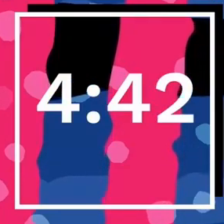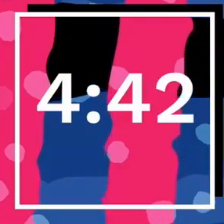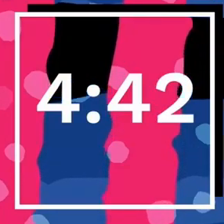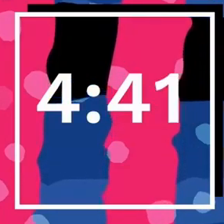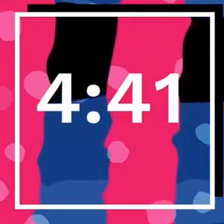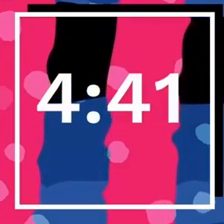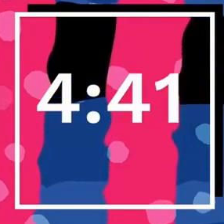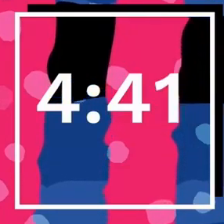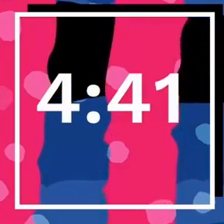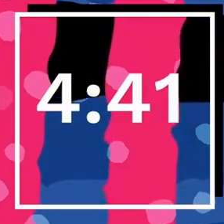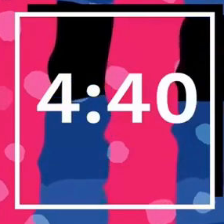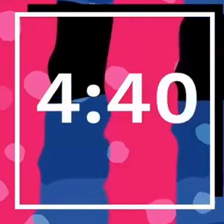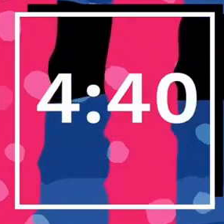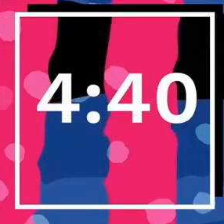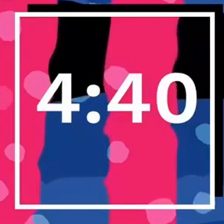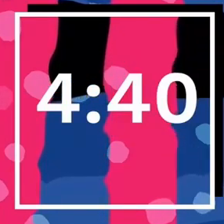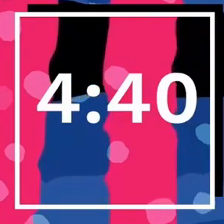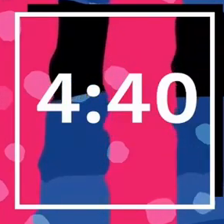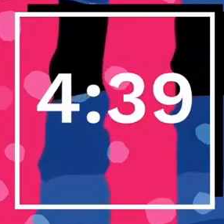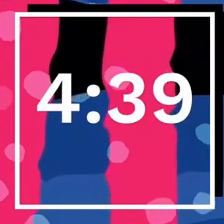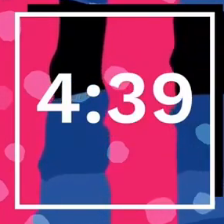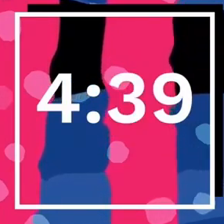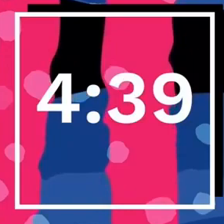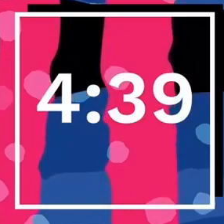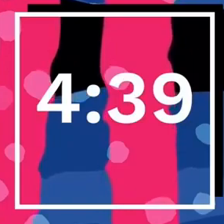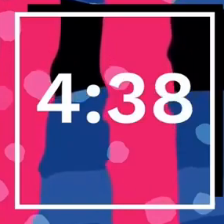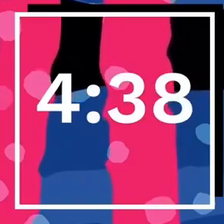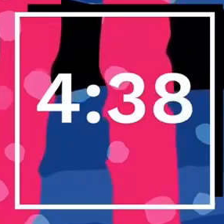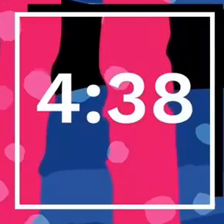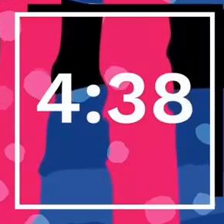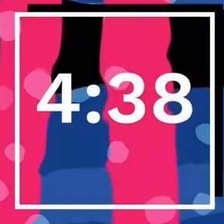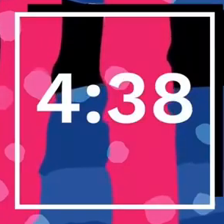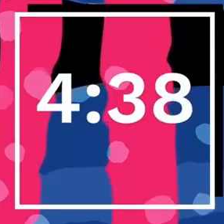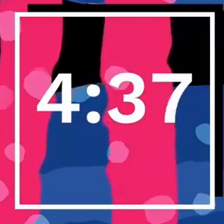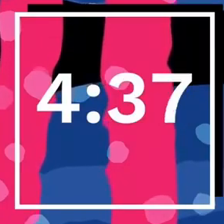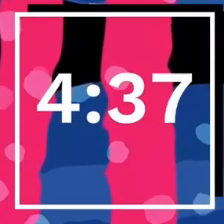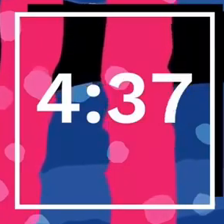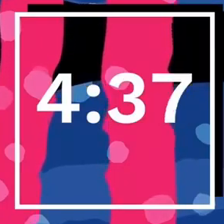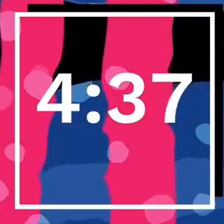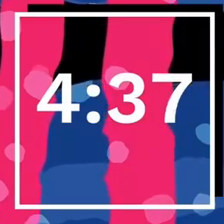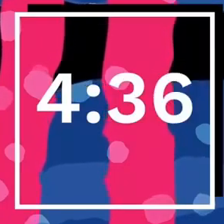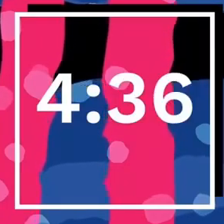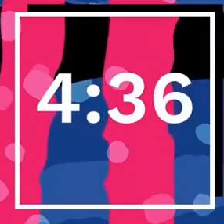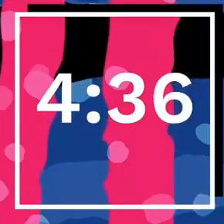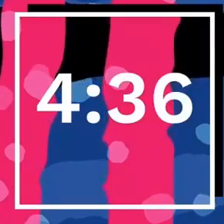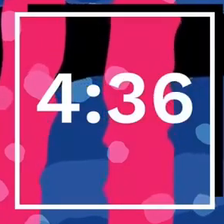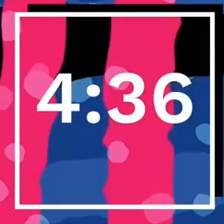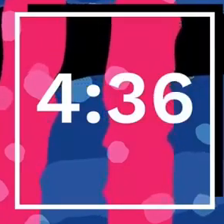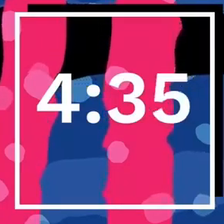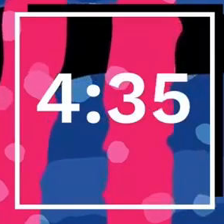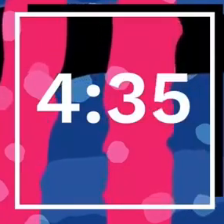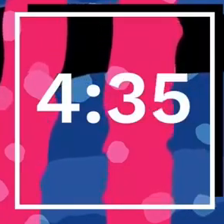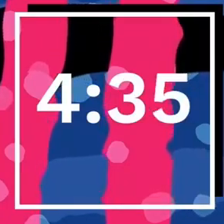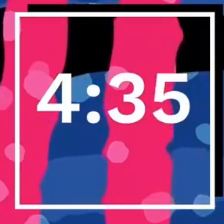CHILD TAX CREDIT STARTS NEXT THURSDAY.